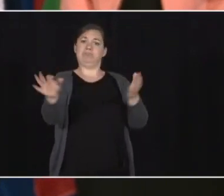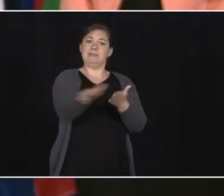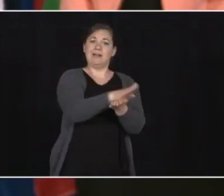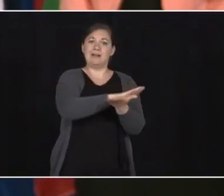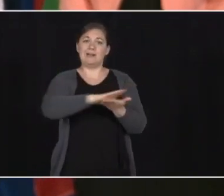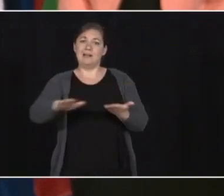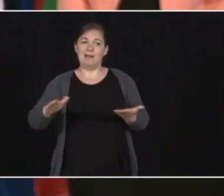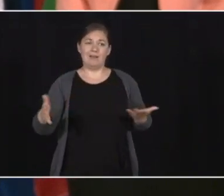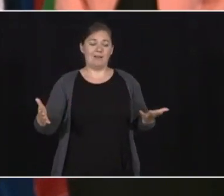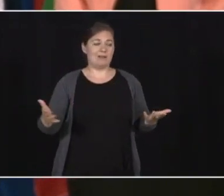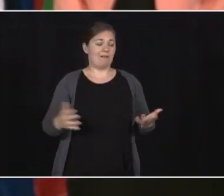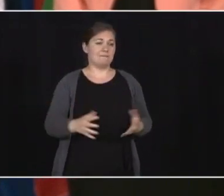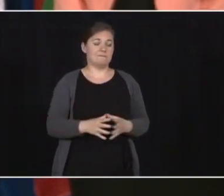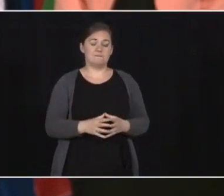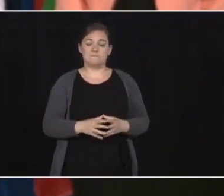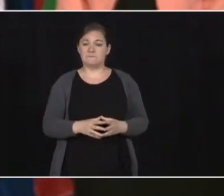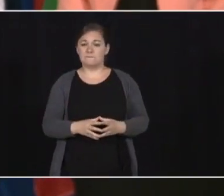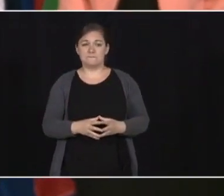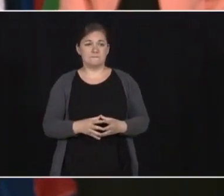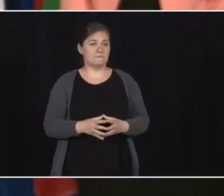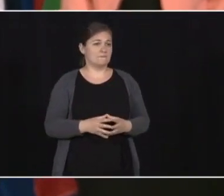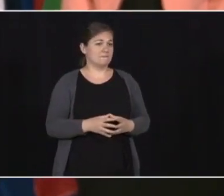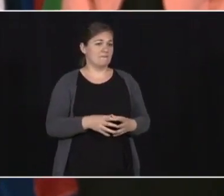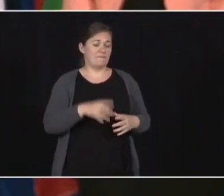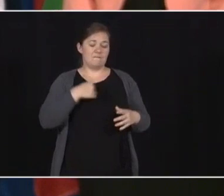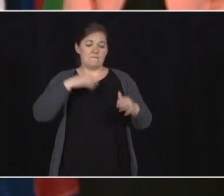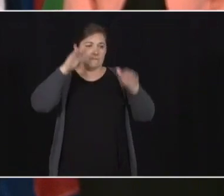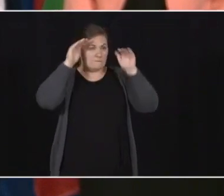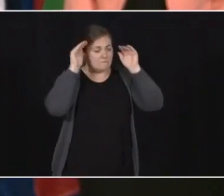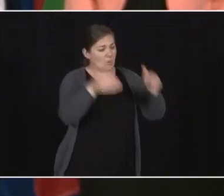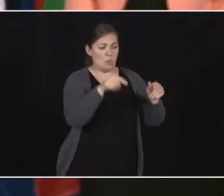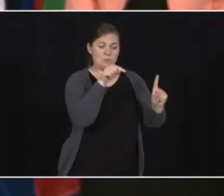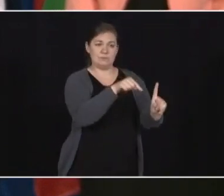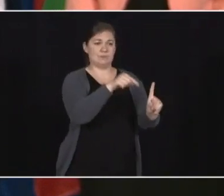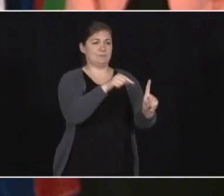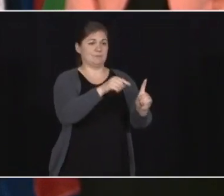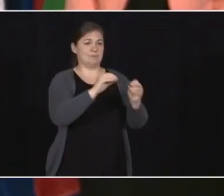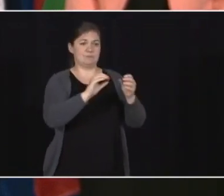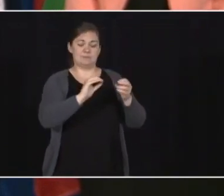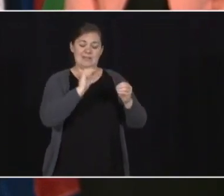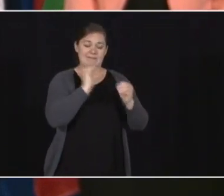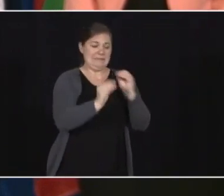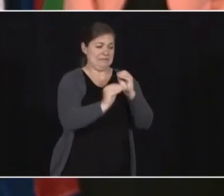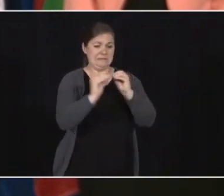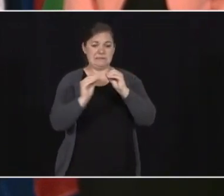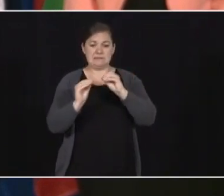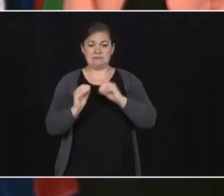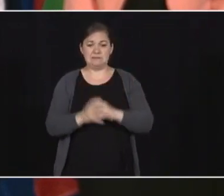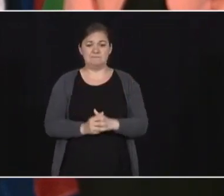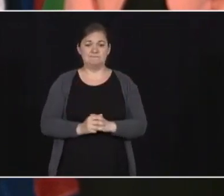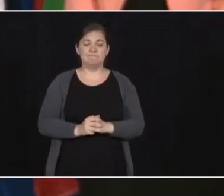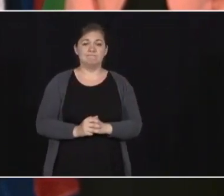that we are going to be all over and we will fix this. Next question.